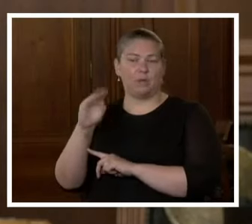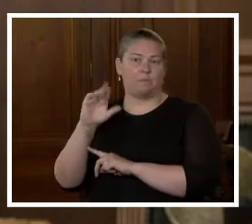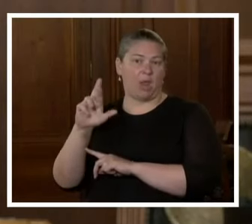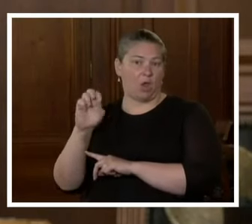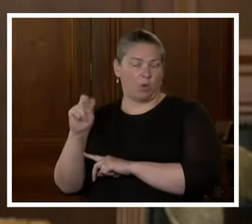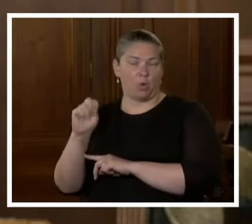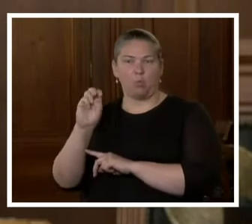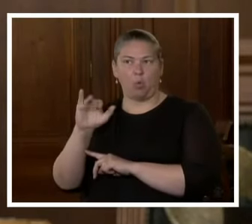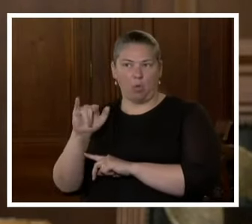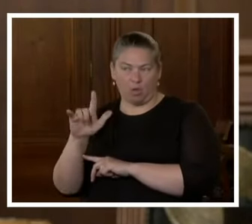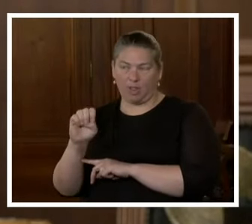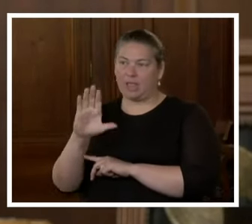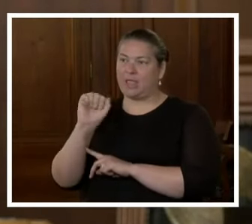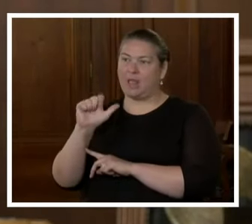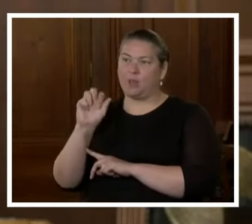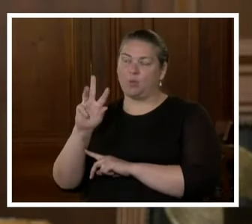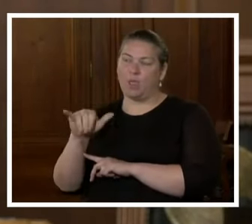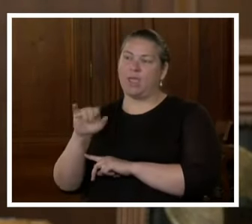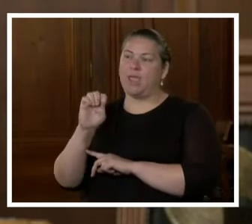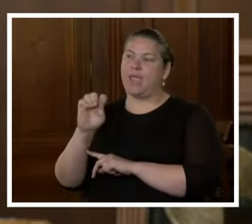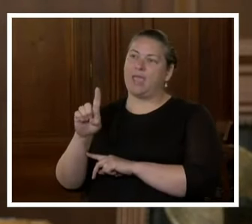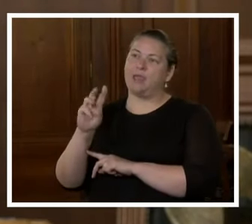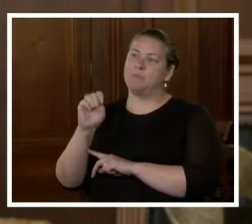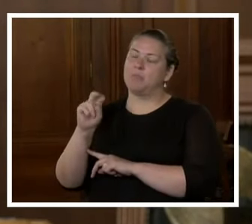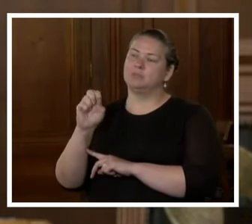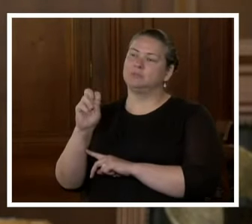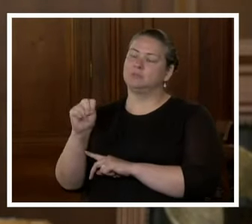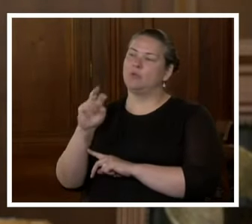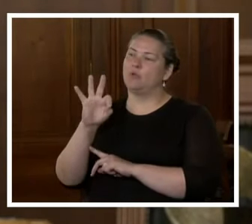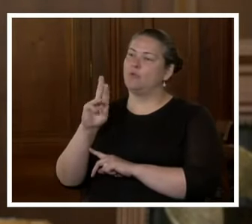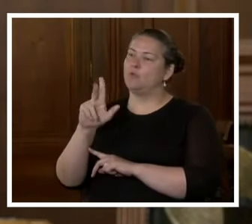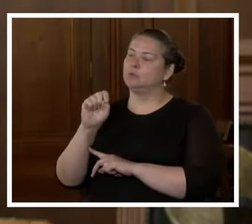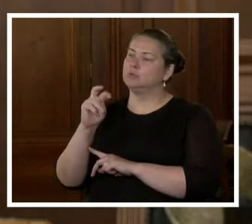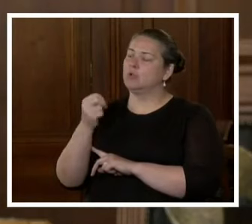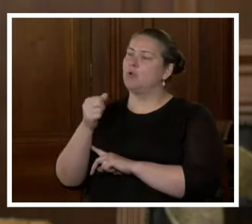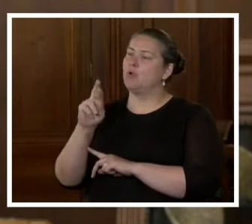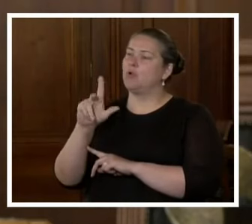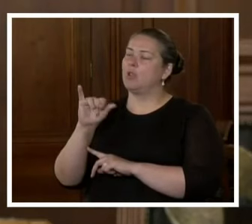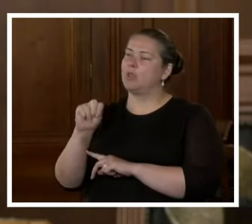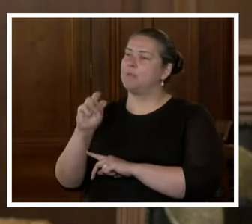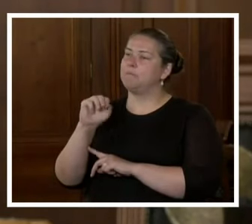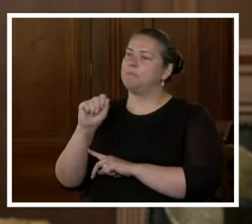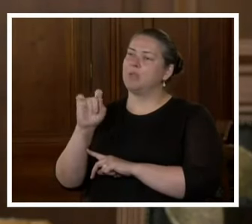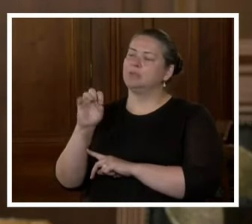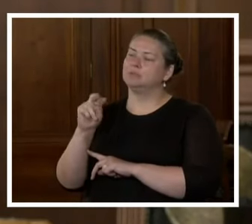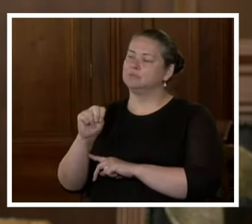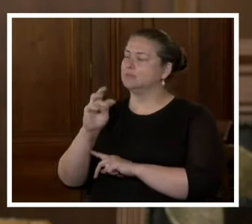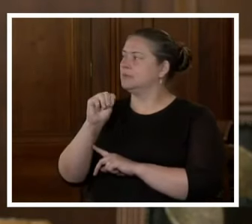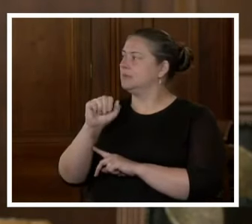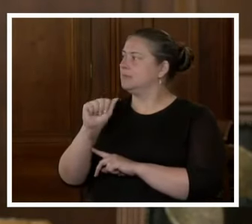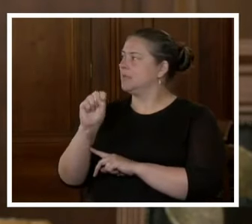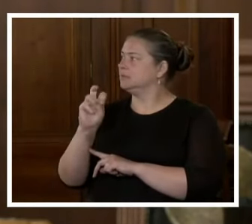JEFFERSON. AND A 92-YEAR-OLD WOMAN FROM JEFFERSON. AND A 91-YEAR-OLD WOMAN FROM JEFFERSON.